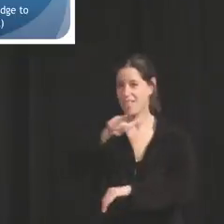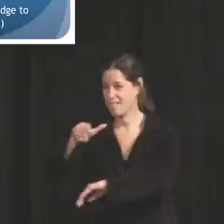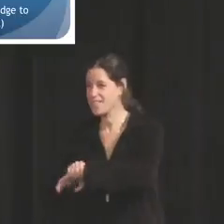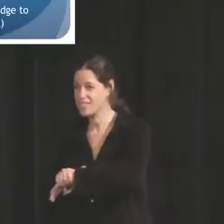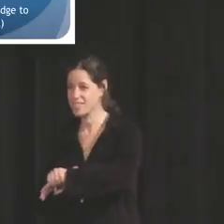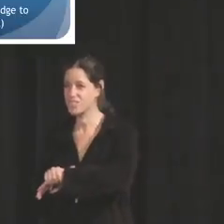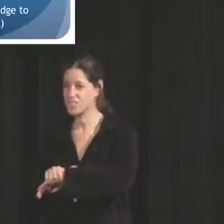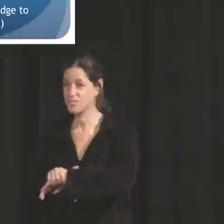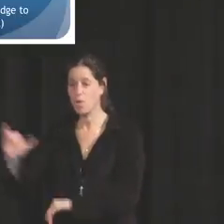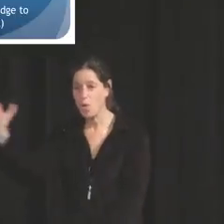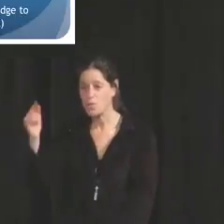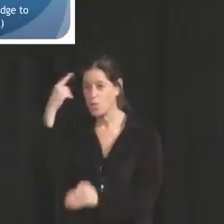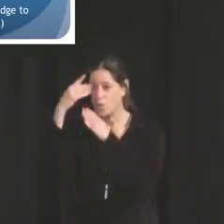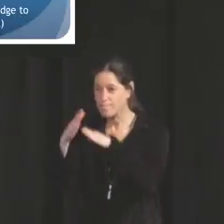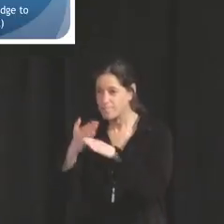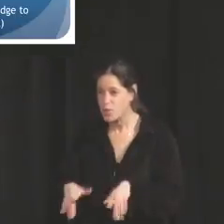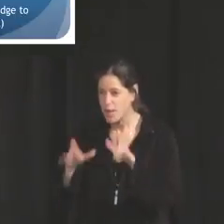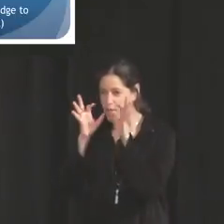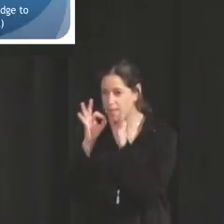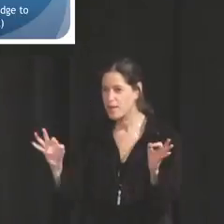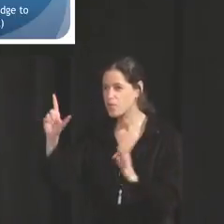that you've got between ASL and English, to take advantage of.